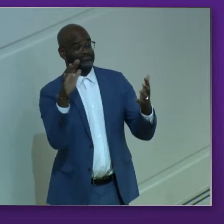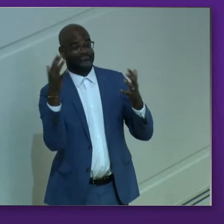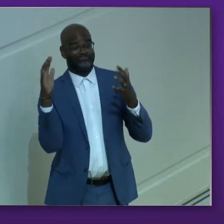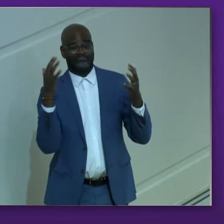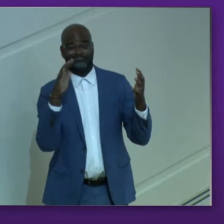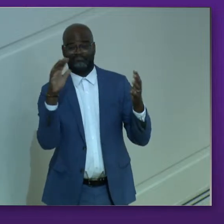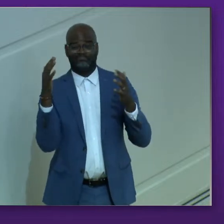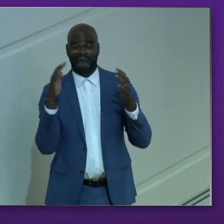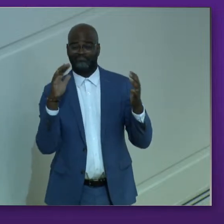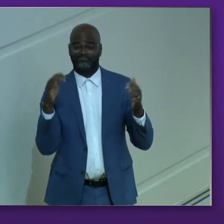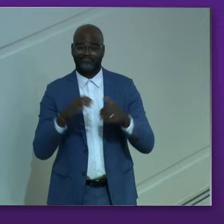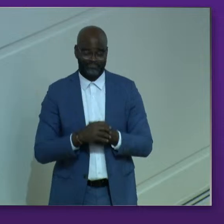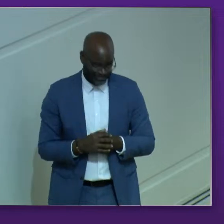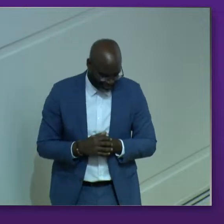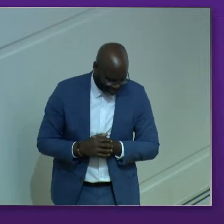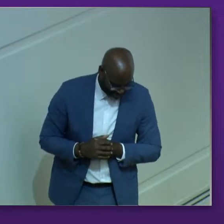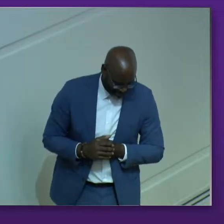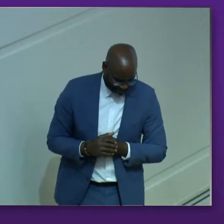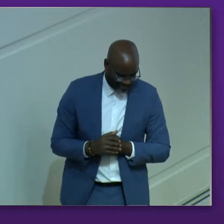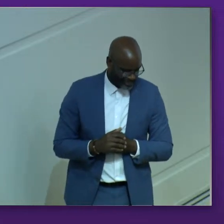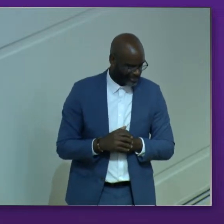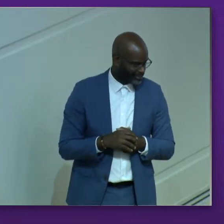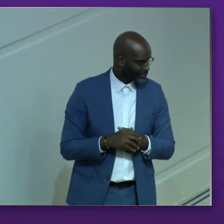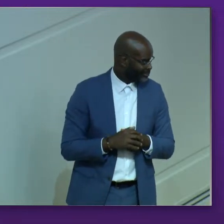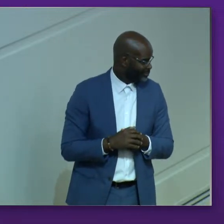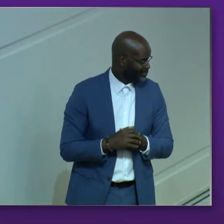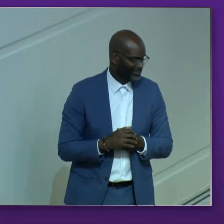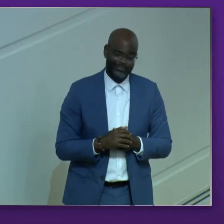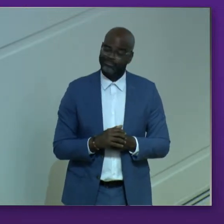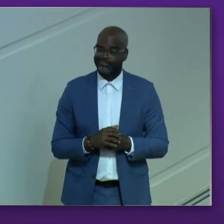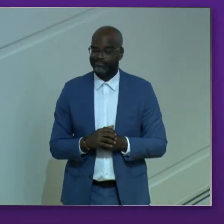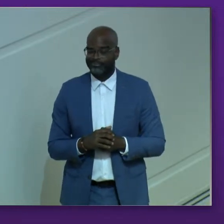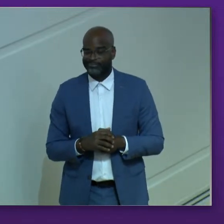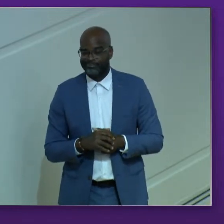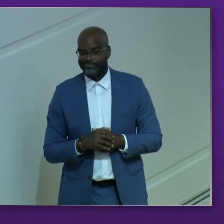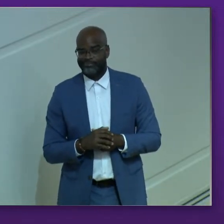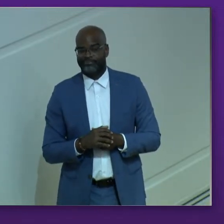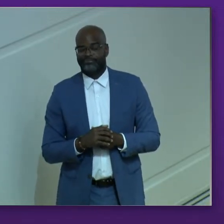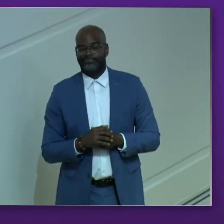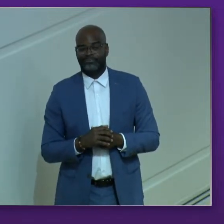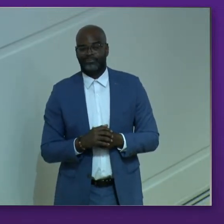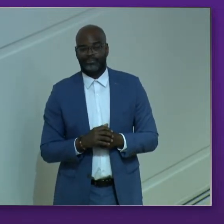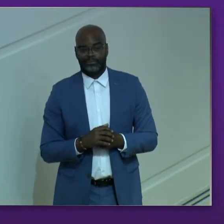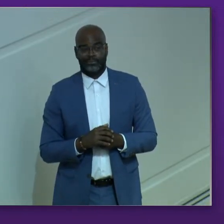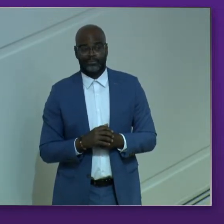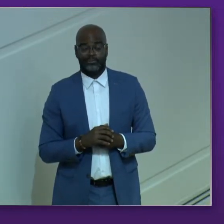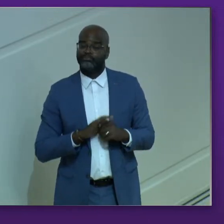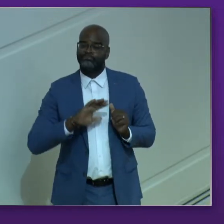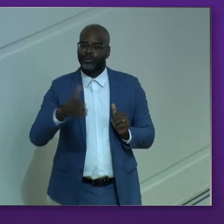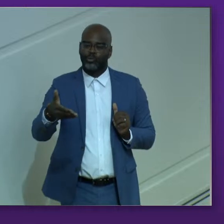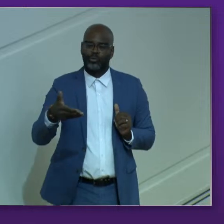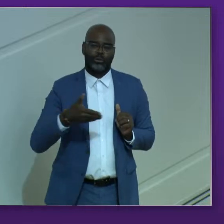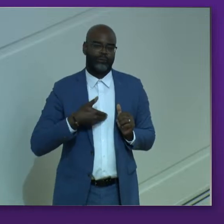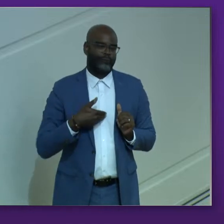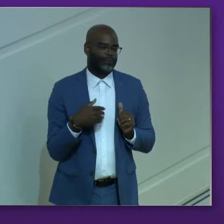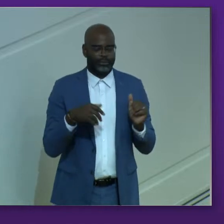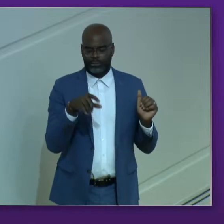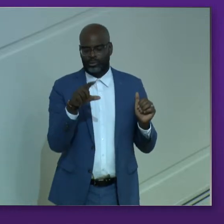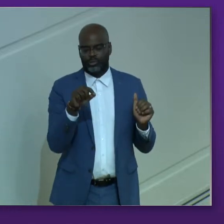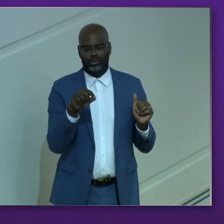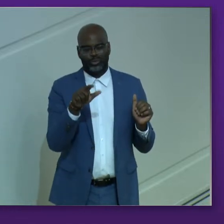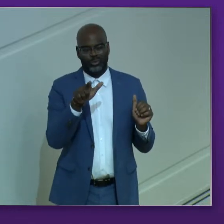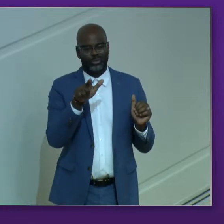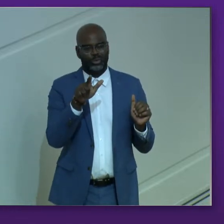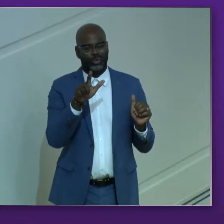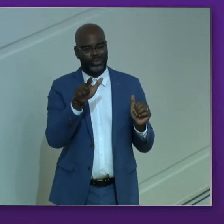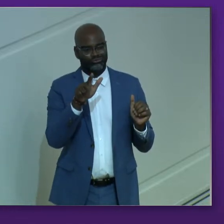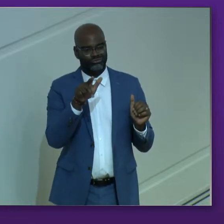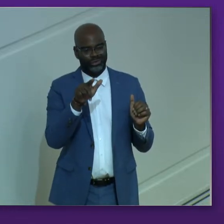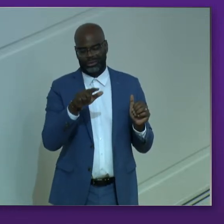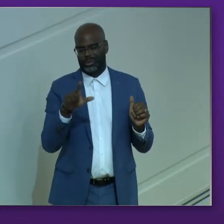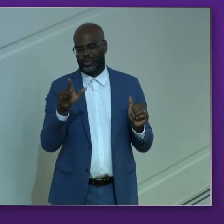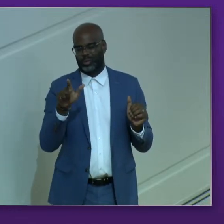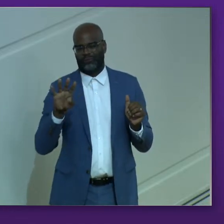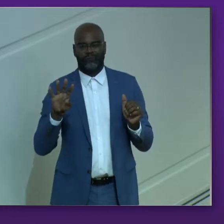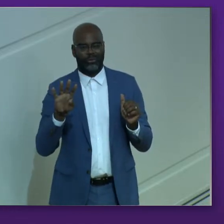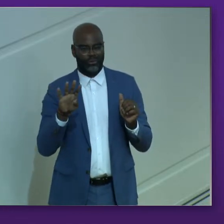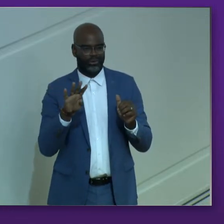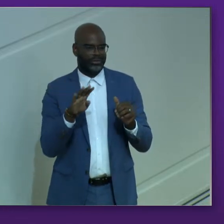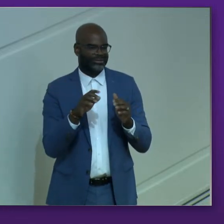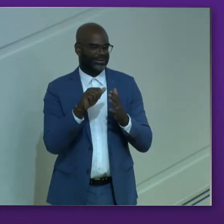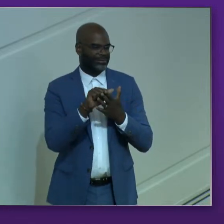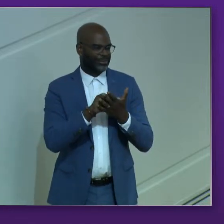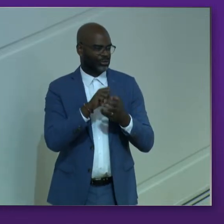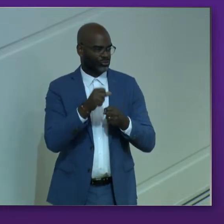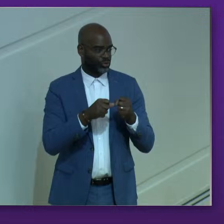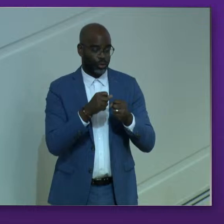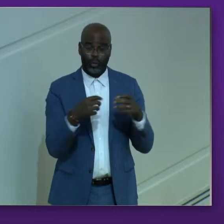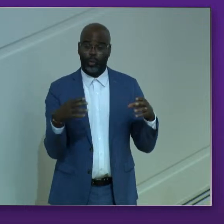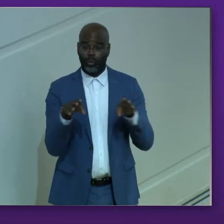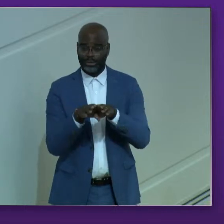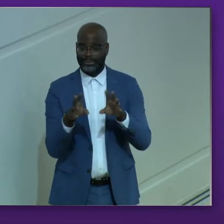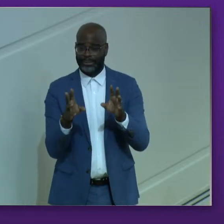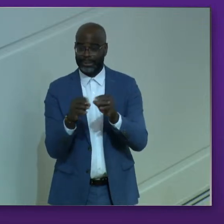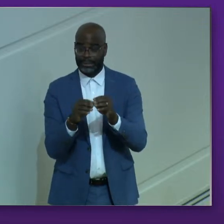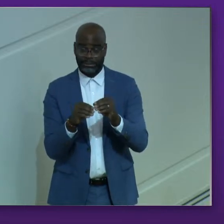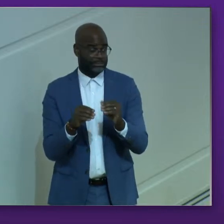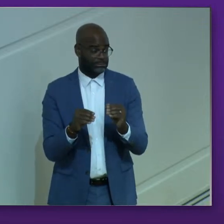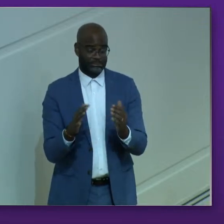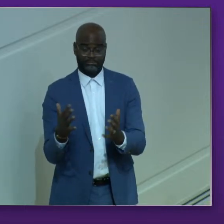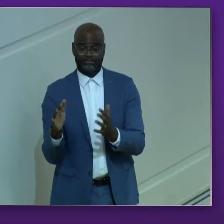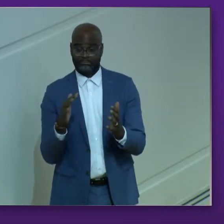WELCOME TO THE 23/24